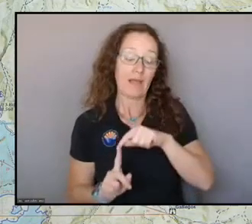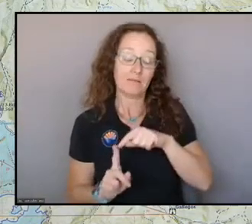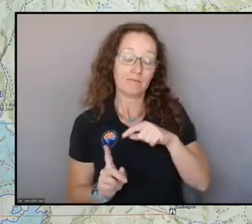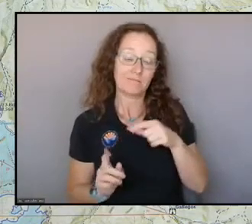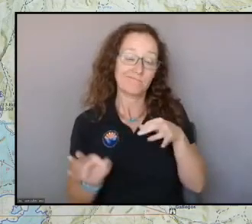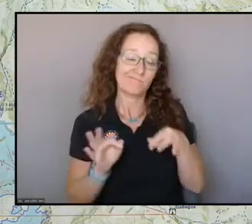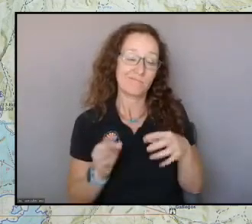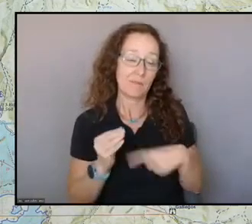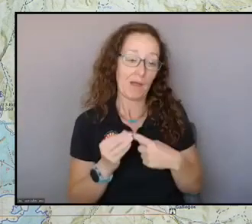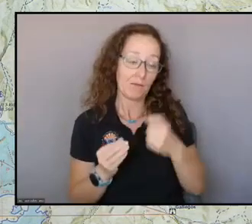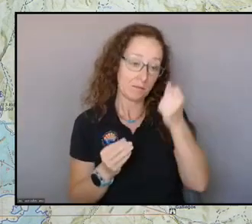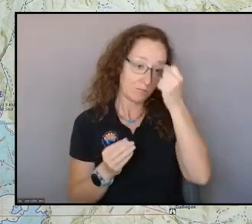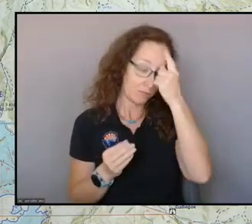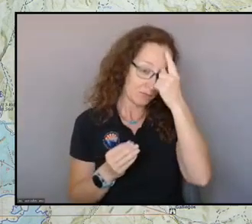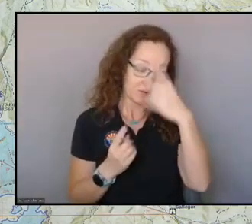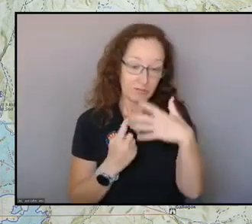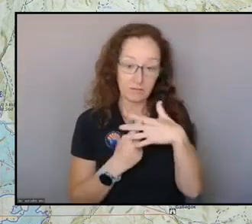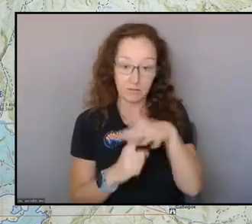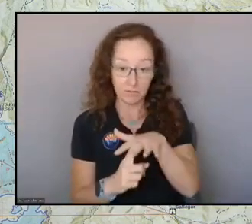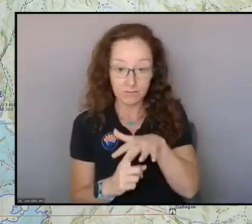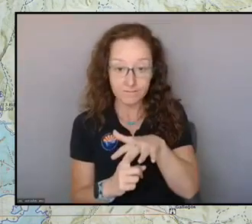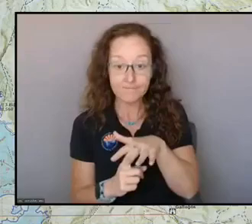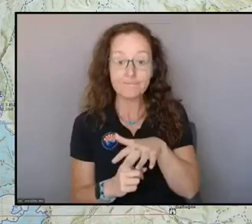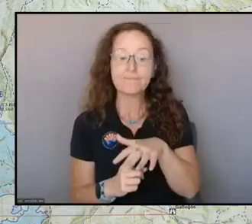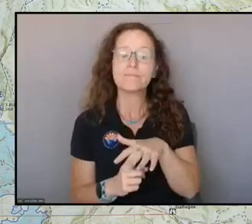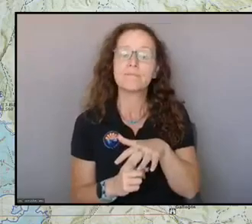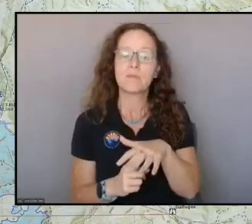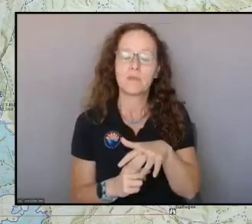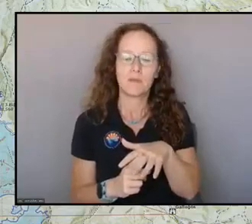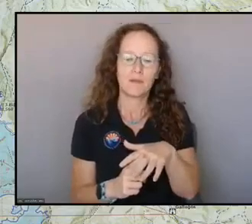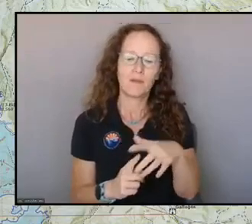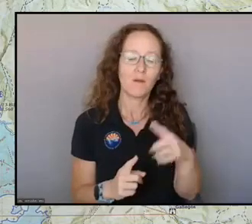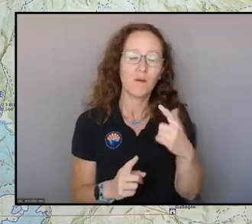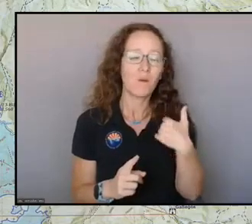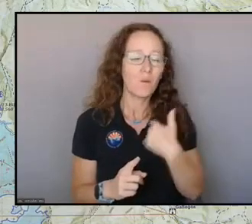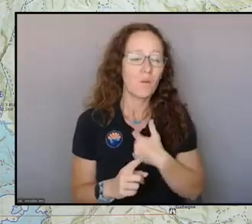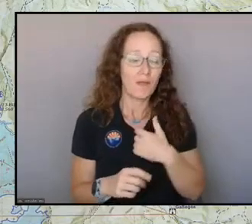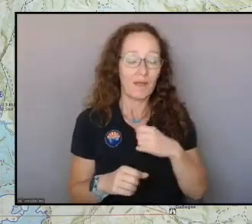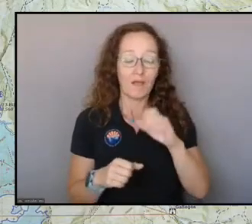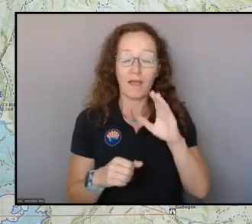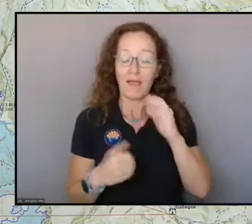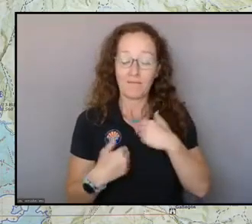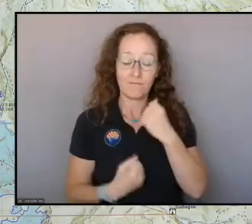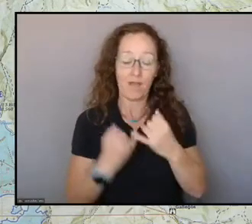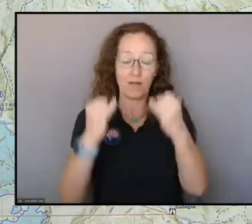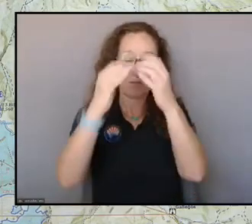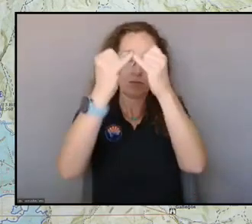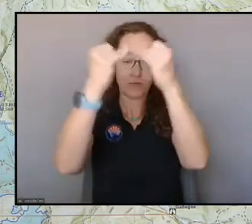BEEN WORKING ON INDIRECT LINES FAR AWAY FROM WHERE THE FIRE'S PERIMETER IS TO MAKE SURE THAT THOSE LINES ARE